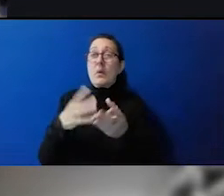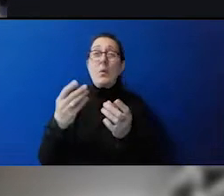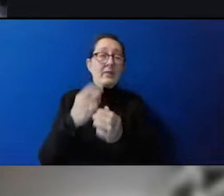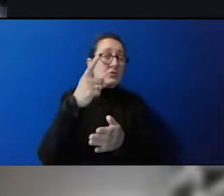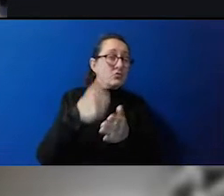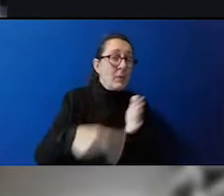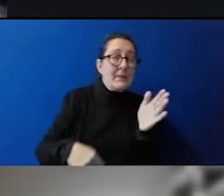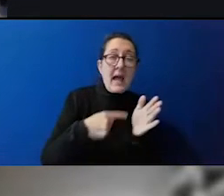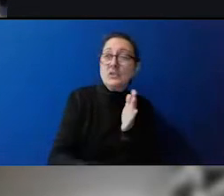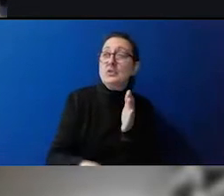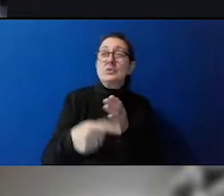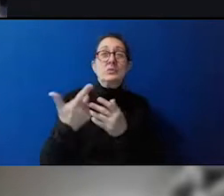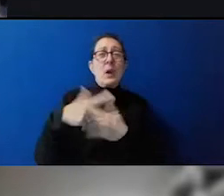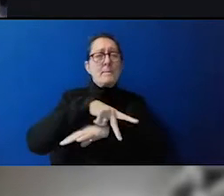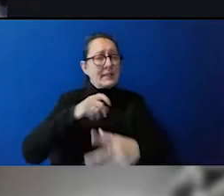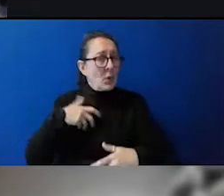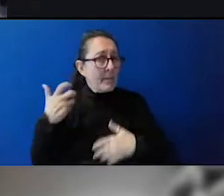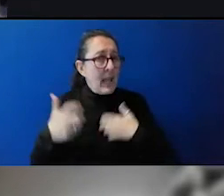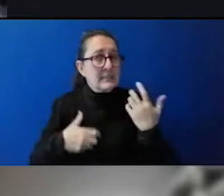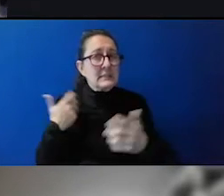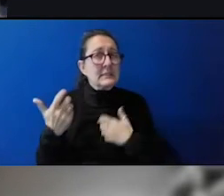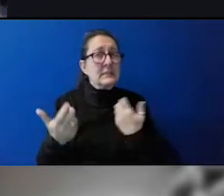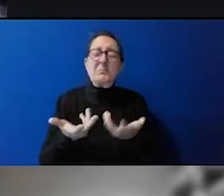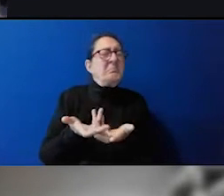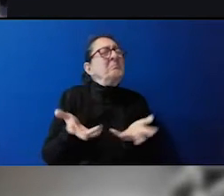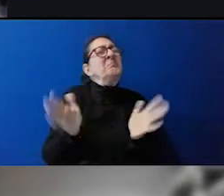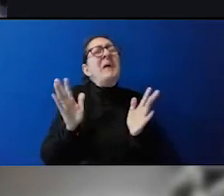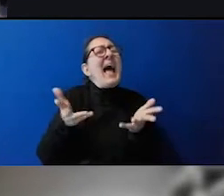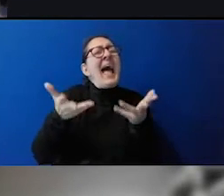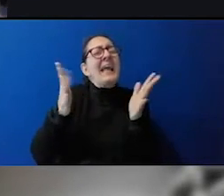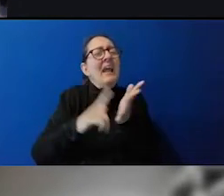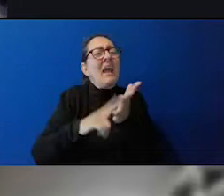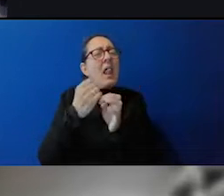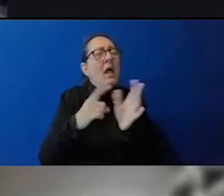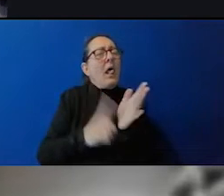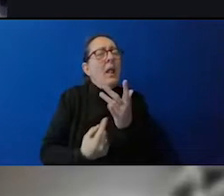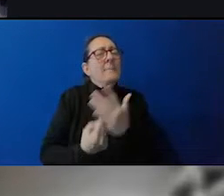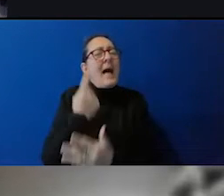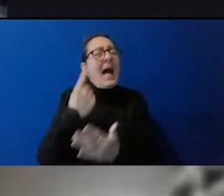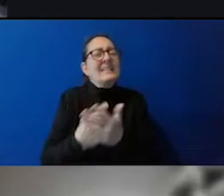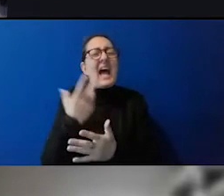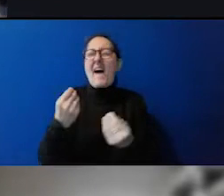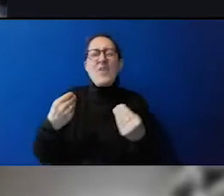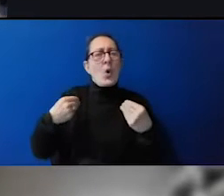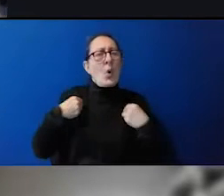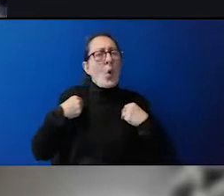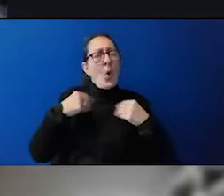complaints um generally any type of legal matter that has a corporation or a business on the other